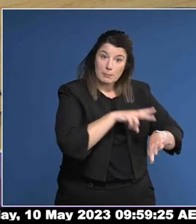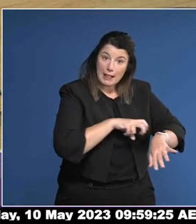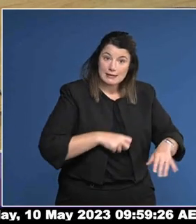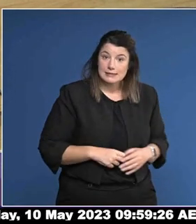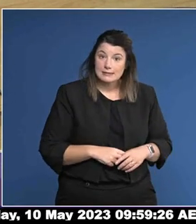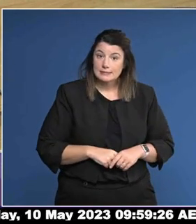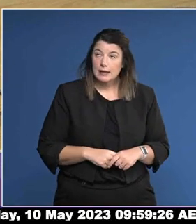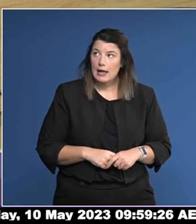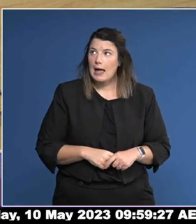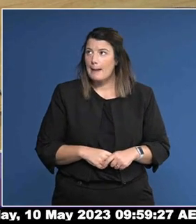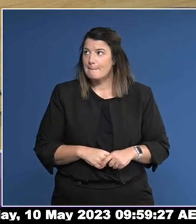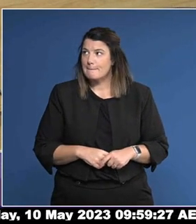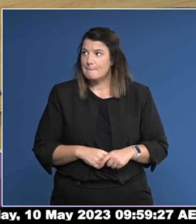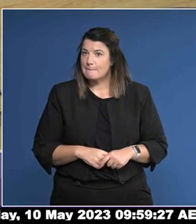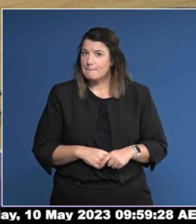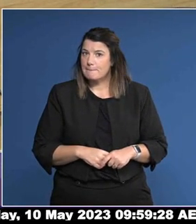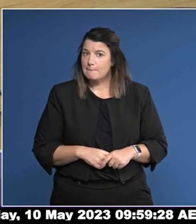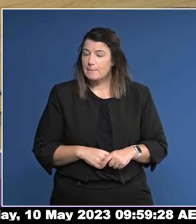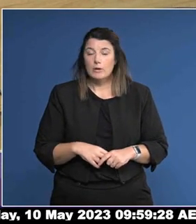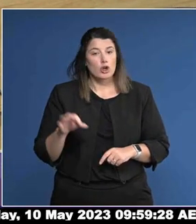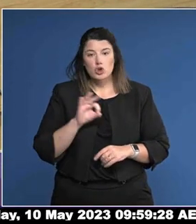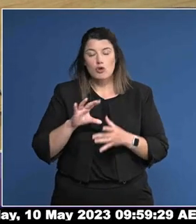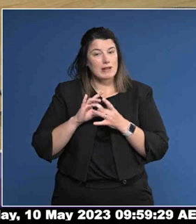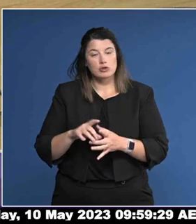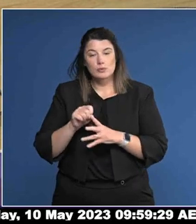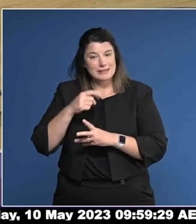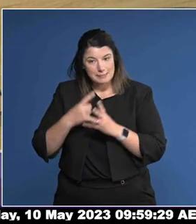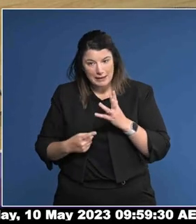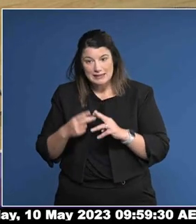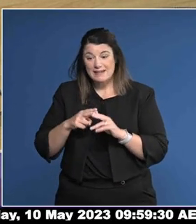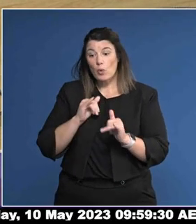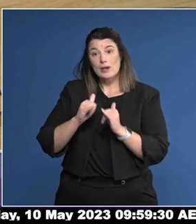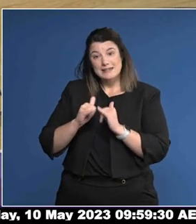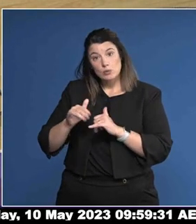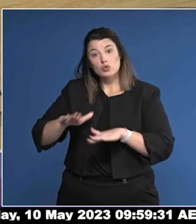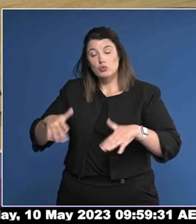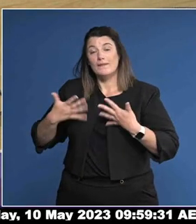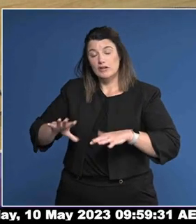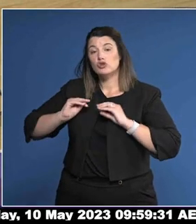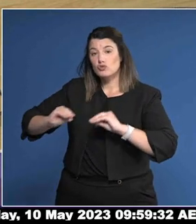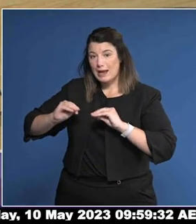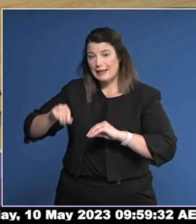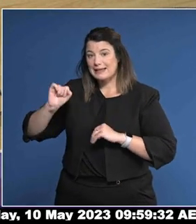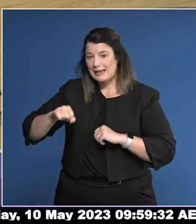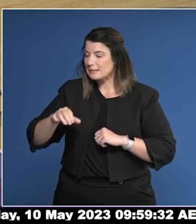Not in relation to disability. In relation to interviewing children, yes, but not in relation to - not a specific